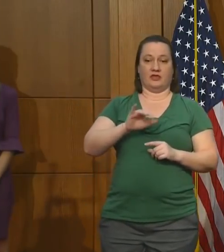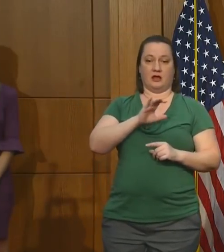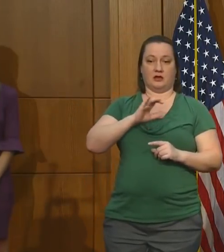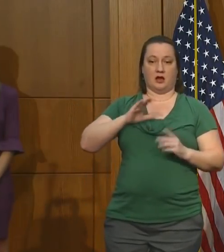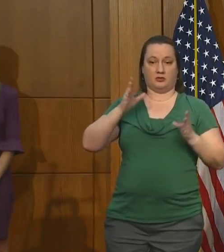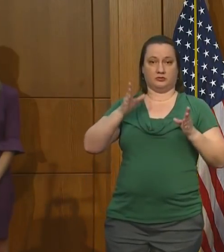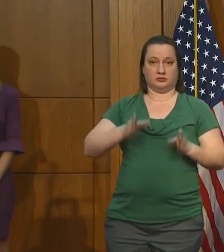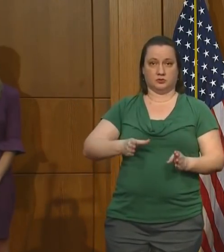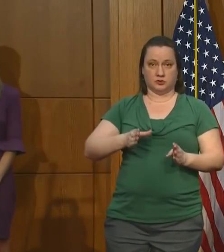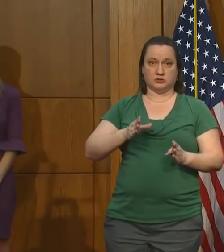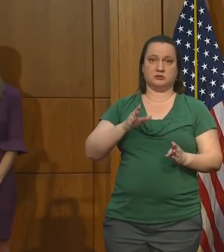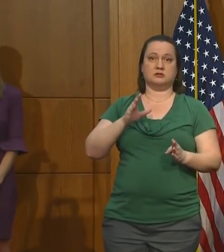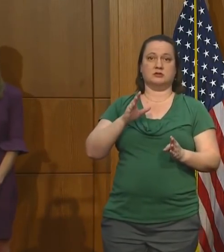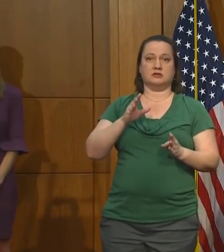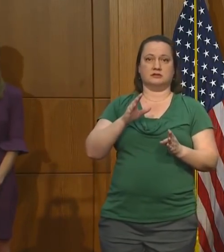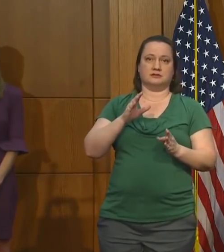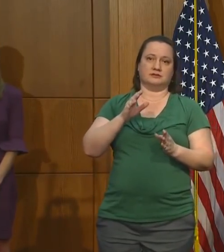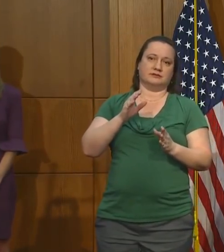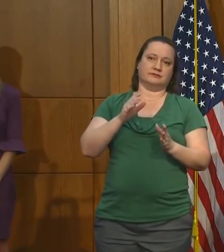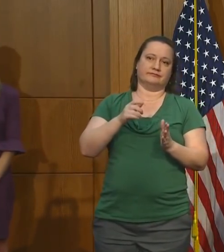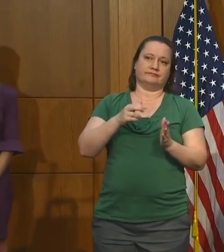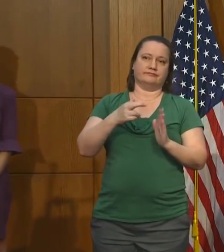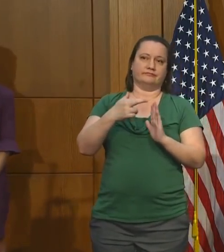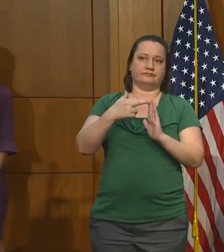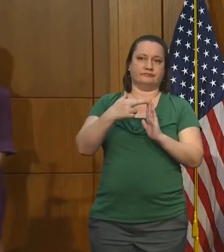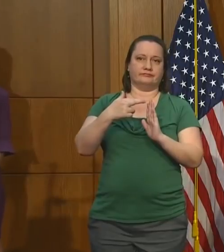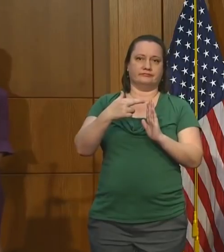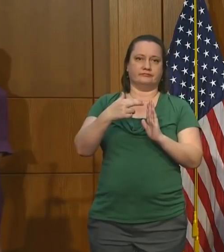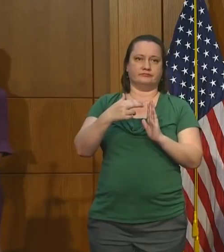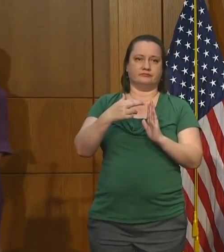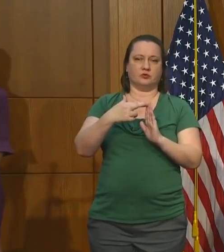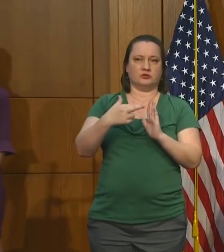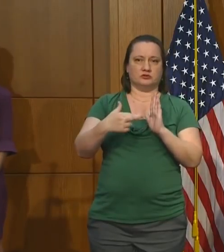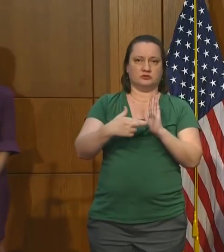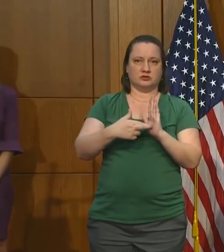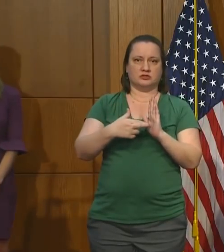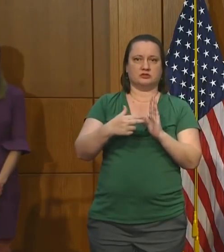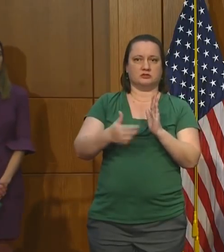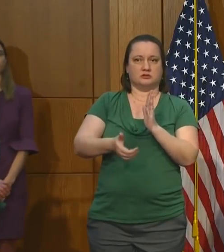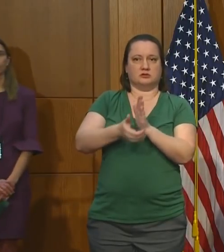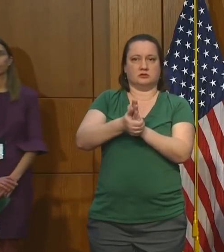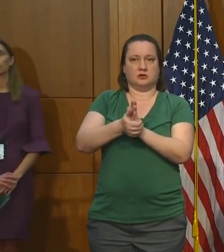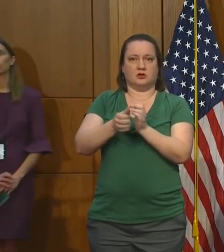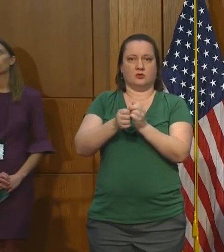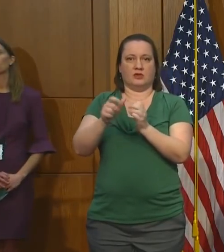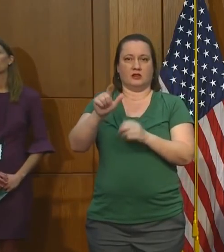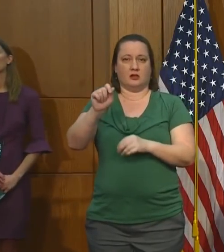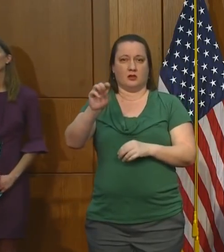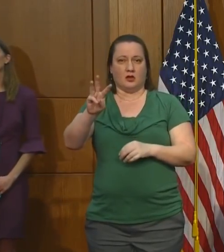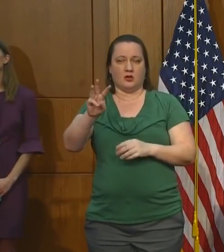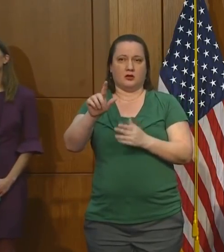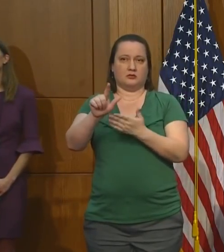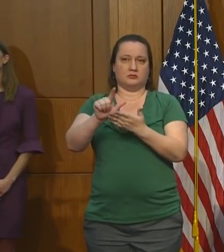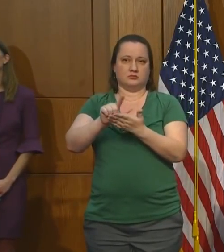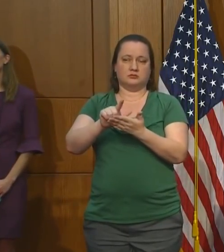THEY HAVE IN THIS OF THE MINUTE OF MUNICIPALITY WANTING TO DEC